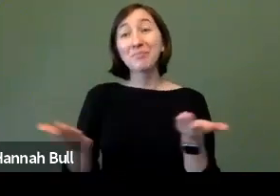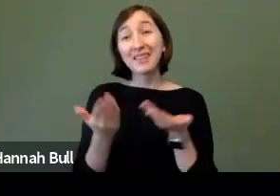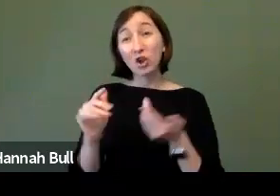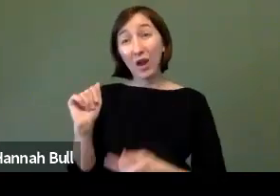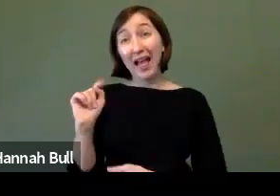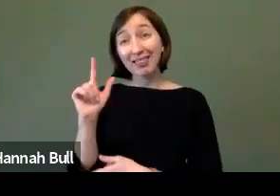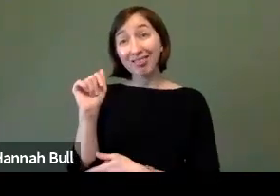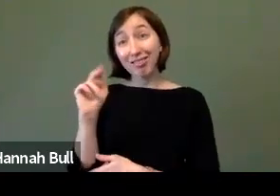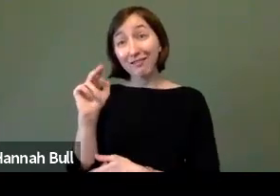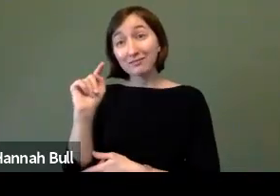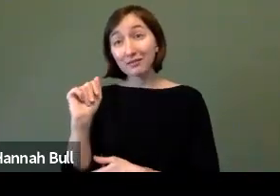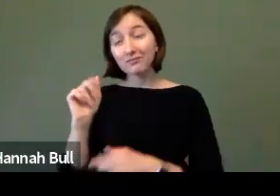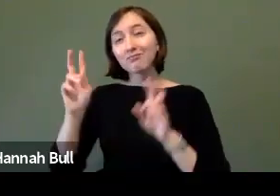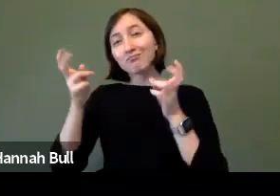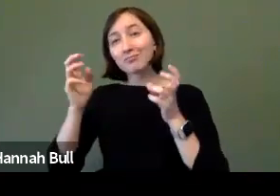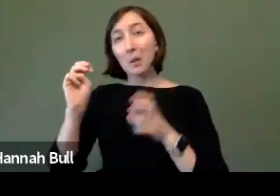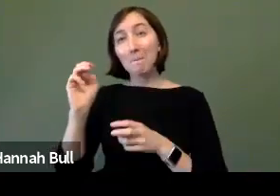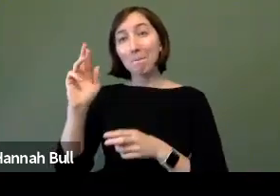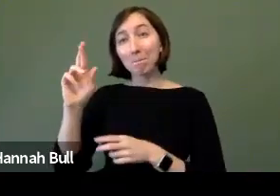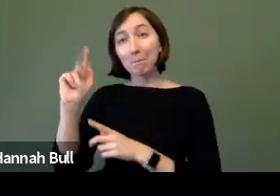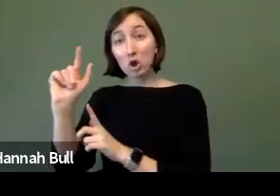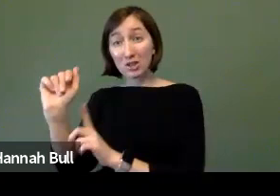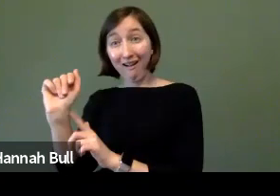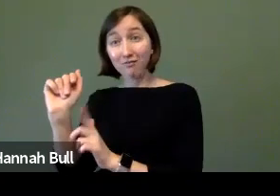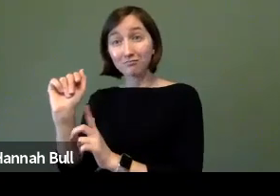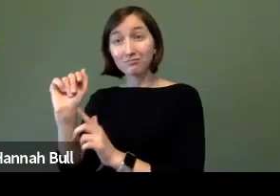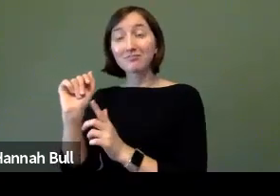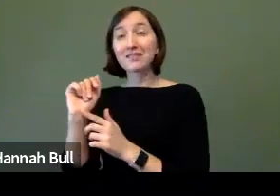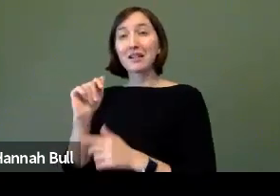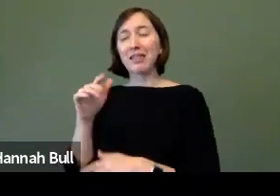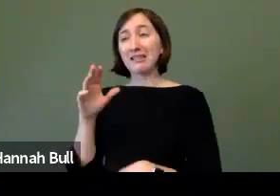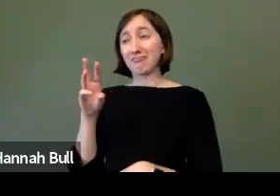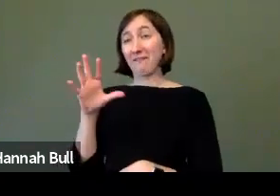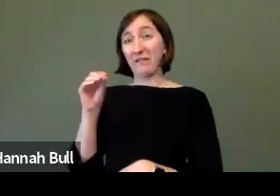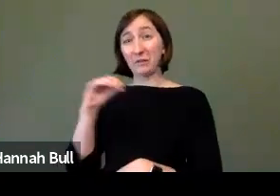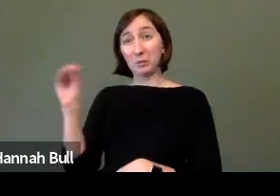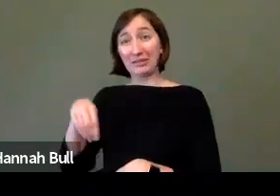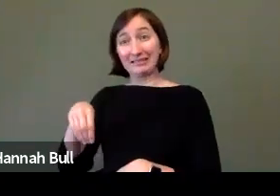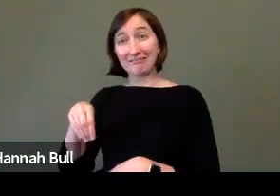I think it was 80% of the bus lines were cut.